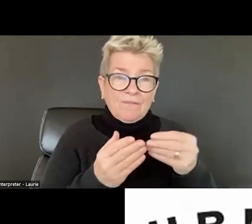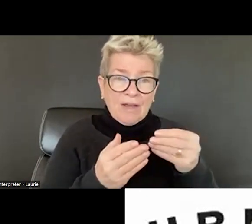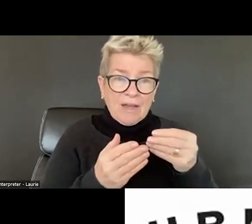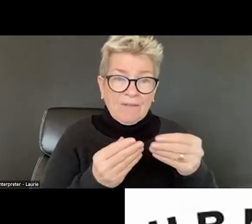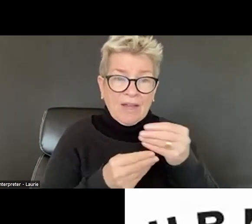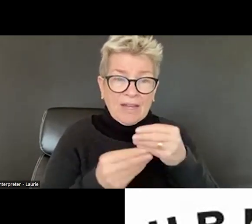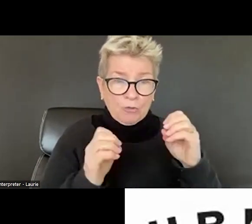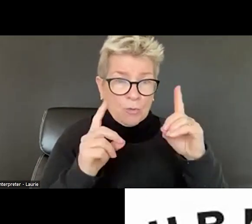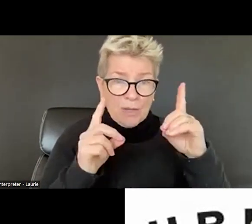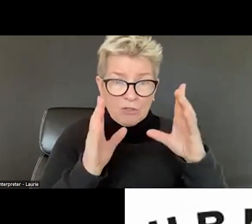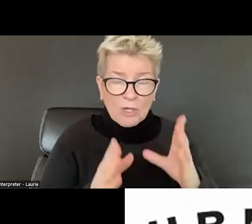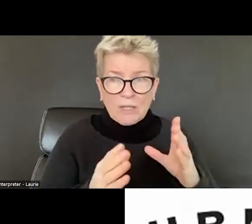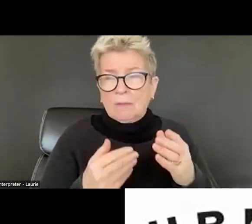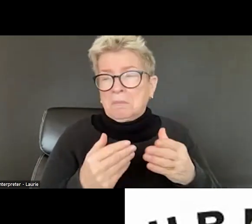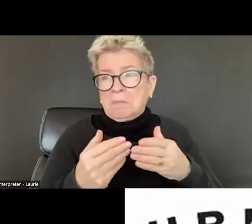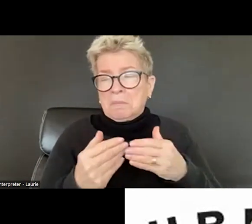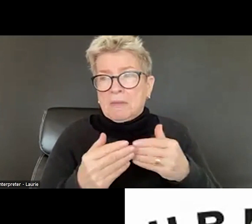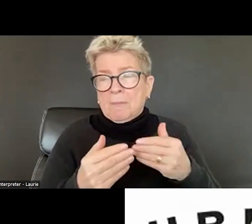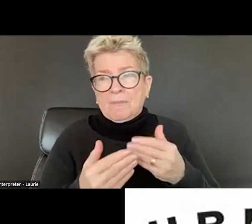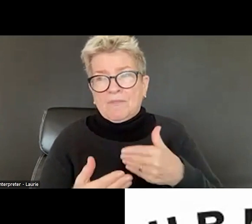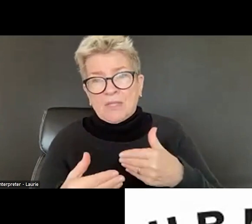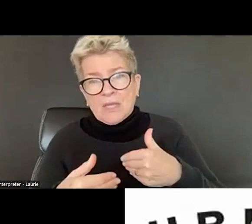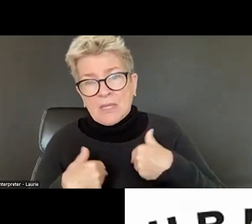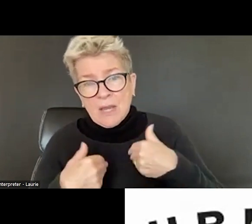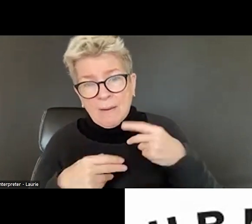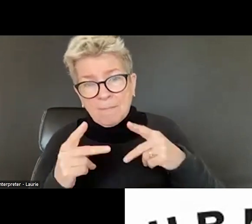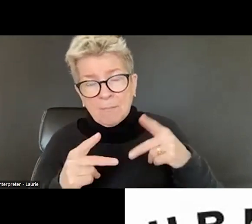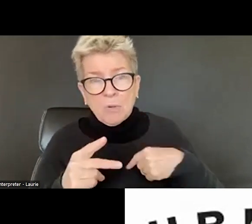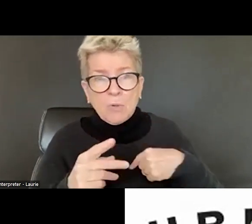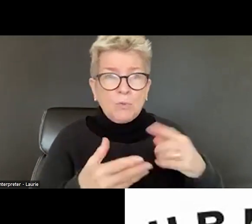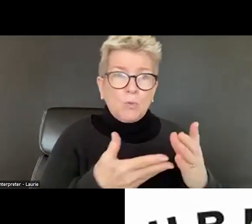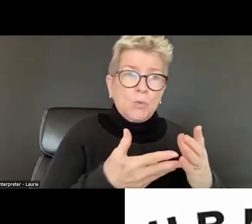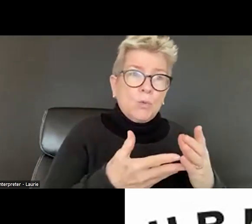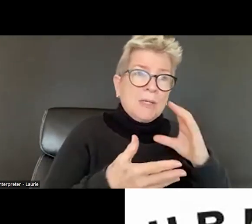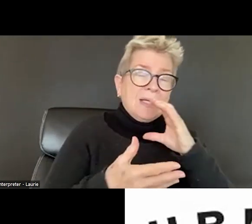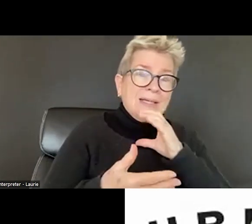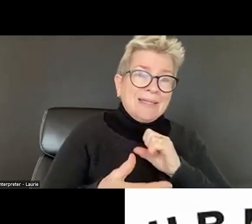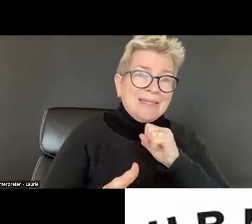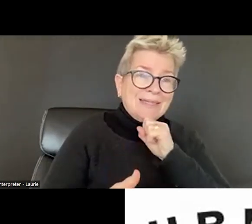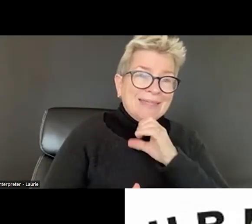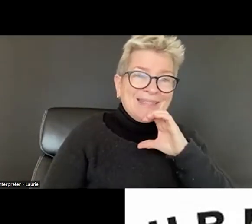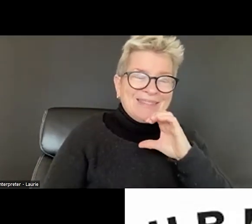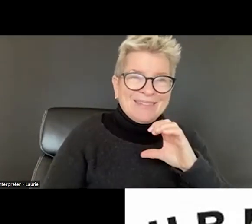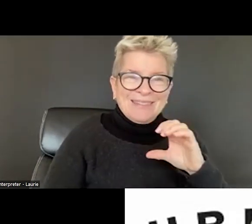whatever the audience is whether it's young folks or on up to senior senior SE seasoned folks they